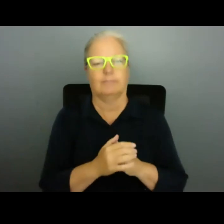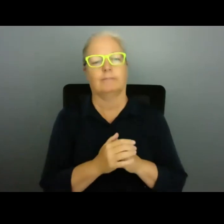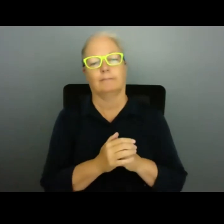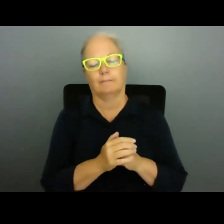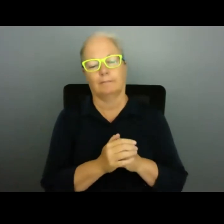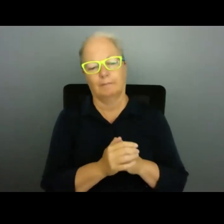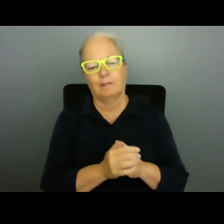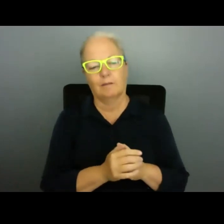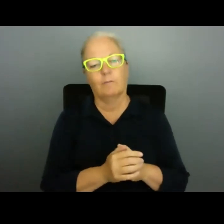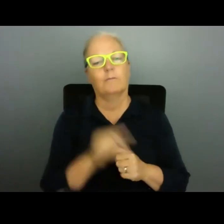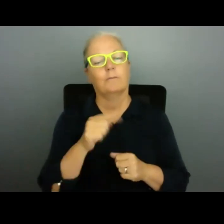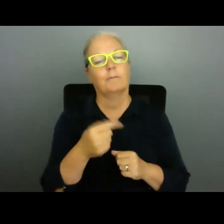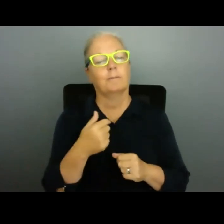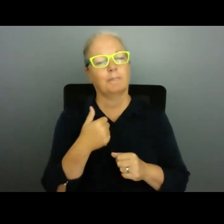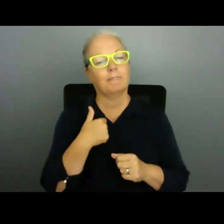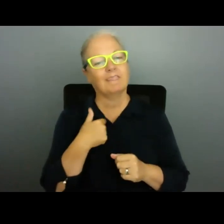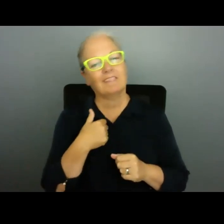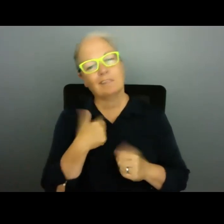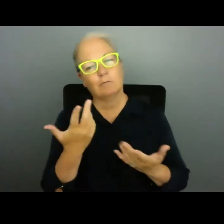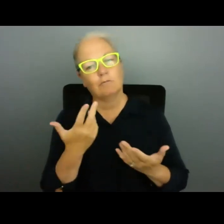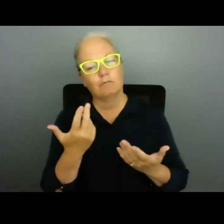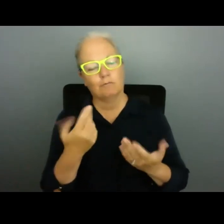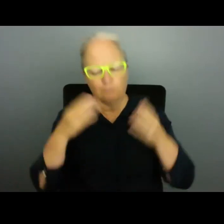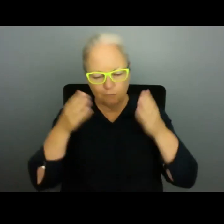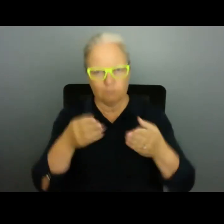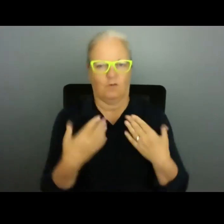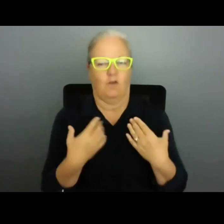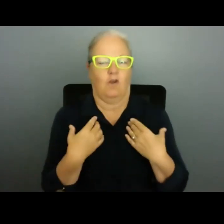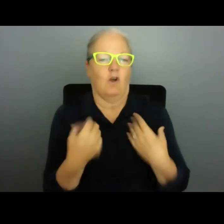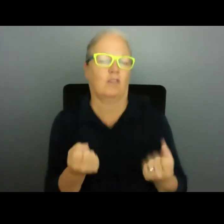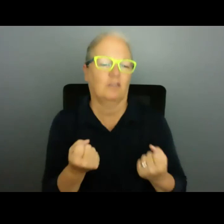agency it's very important for the update show to be part of this discussion and to explore